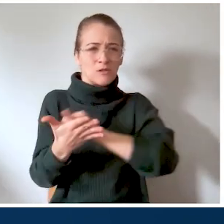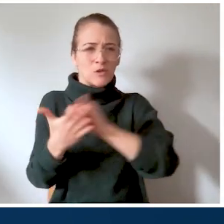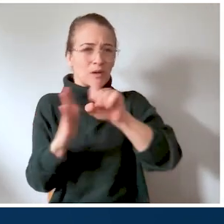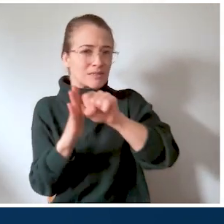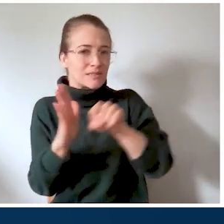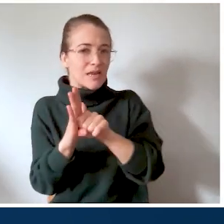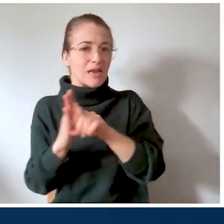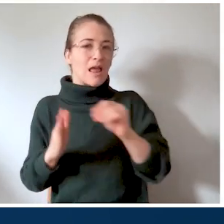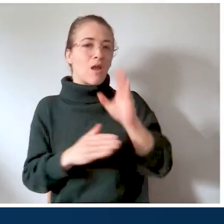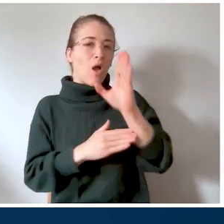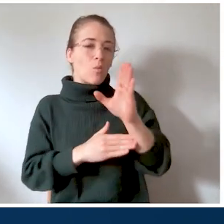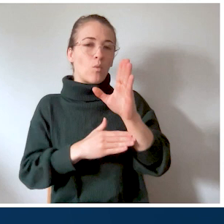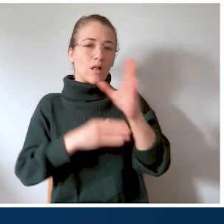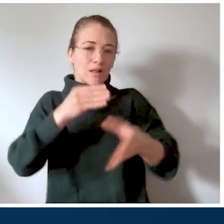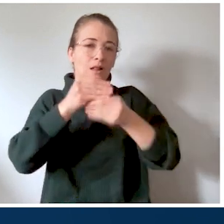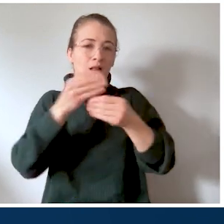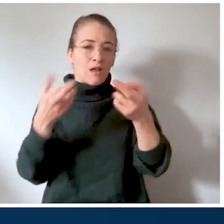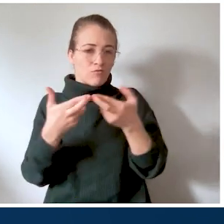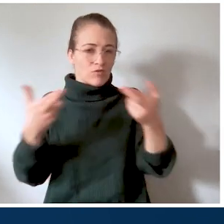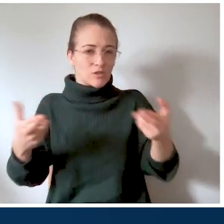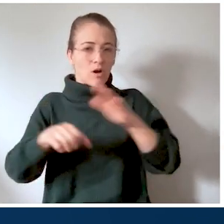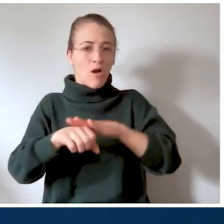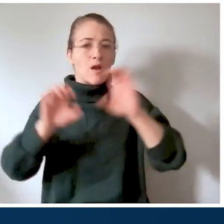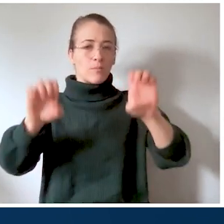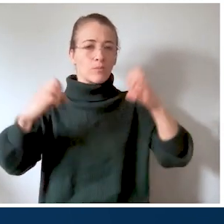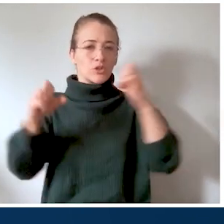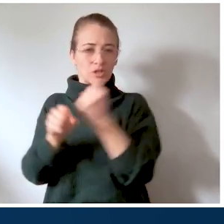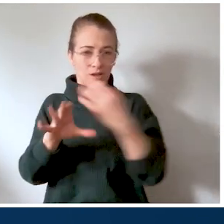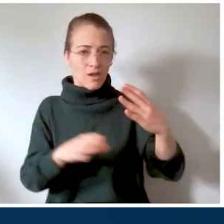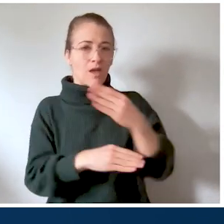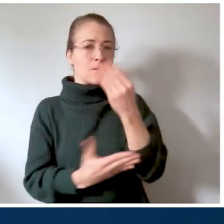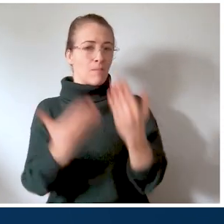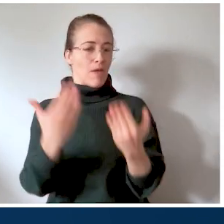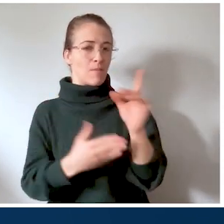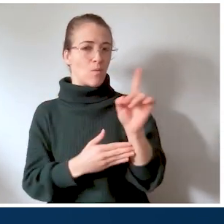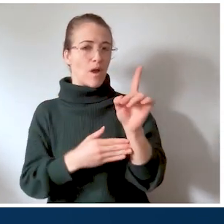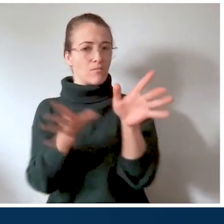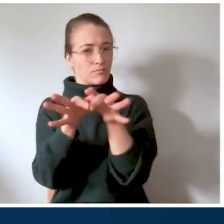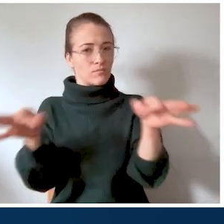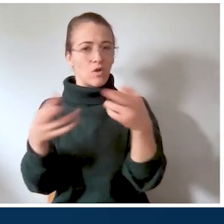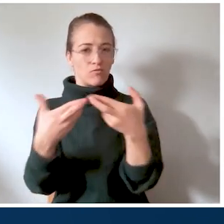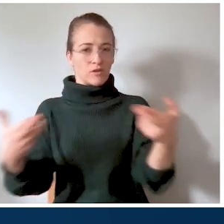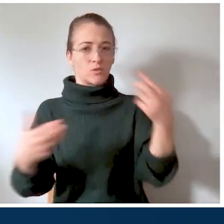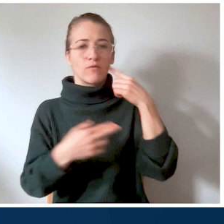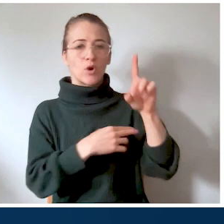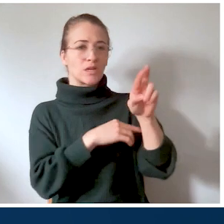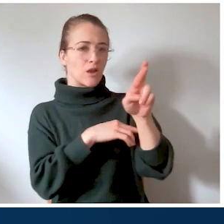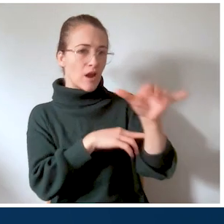and we'll be putting our resources on emergency preparedness as well as maybe defined resources for DRNY